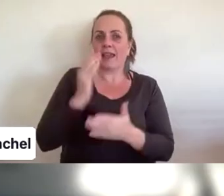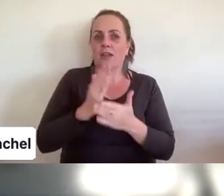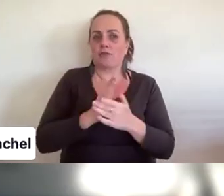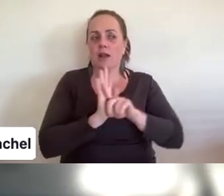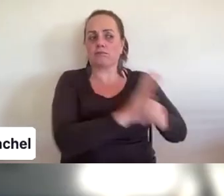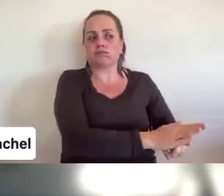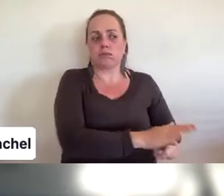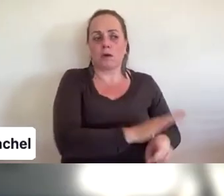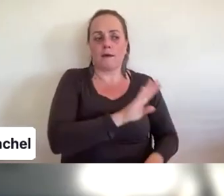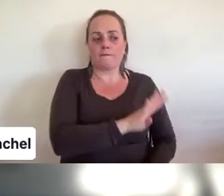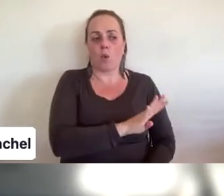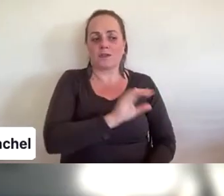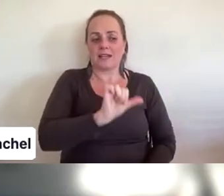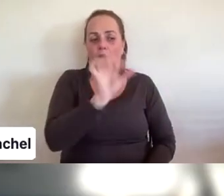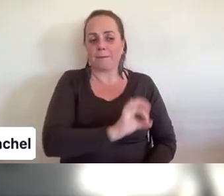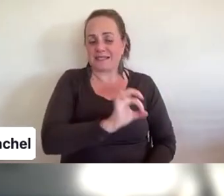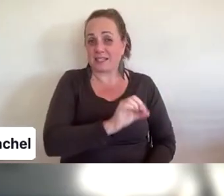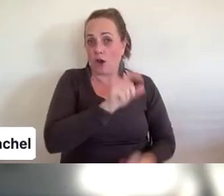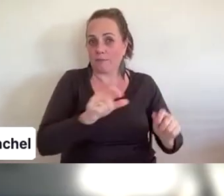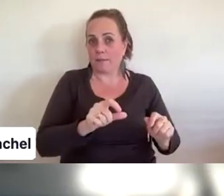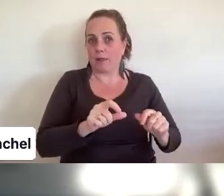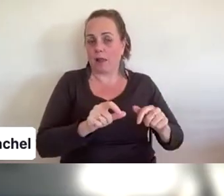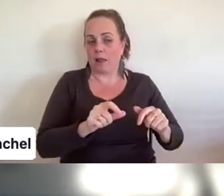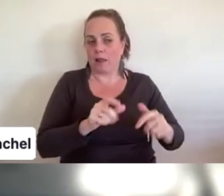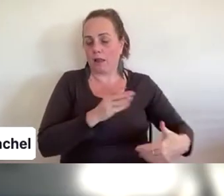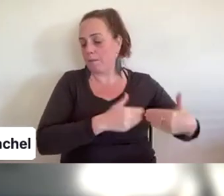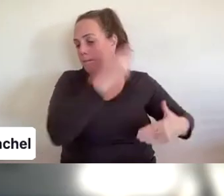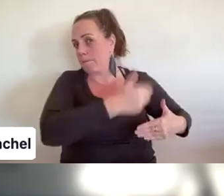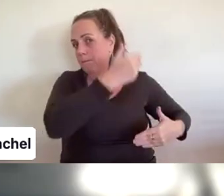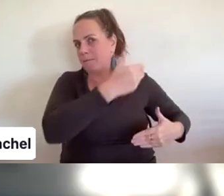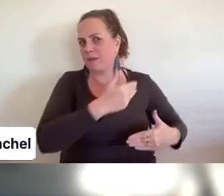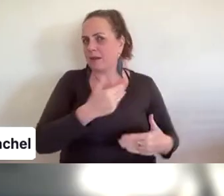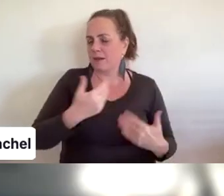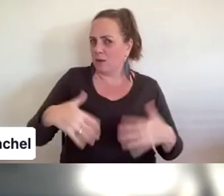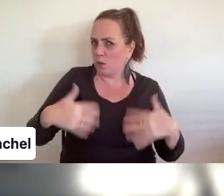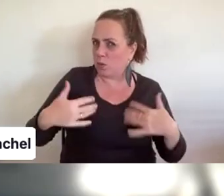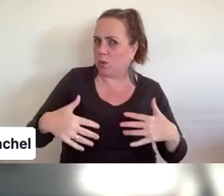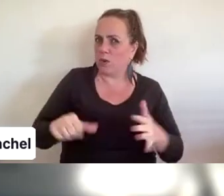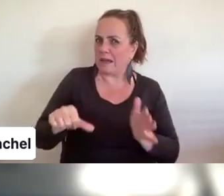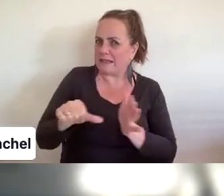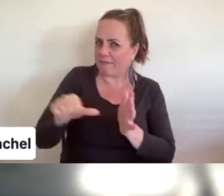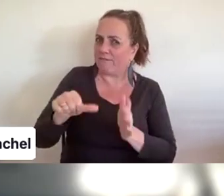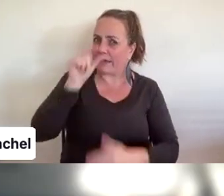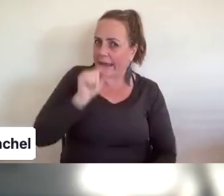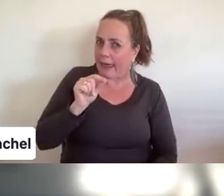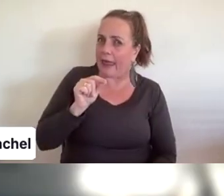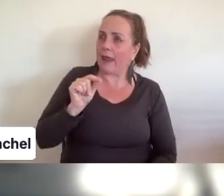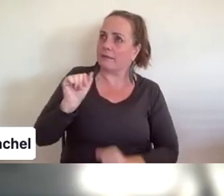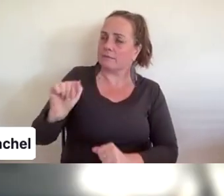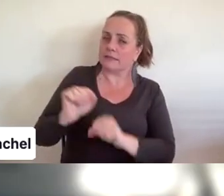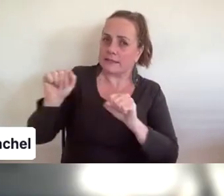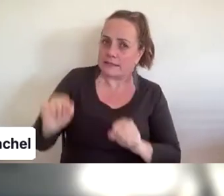of us. They're really brute instruments, blunt instruments, and when we're only deciding every